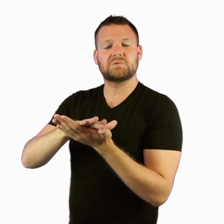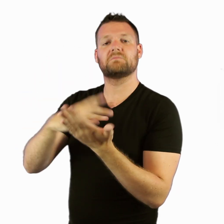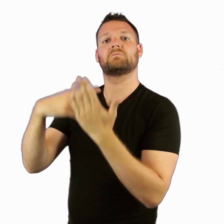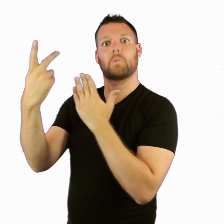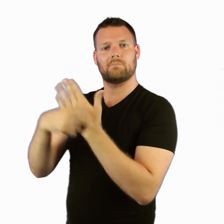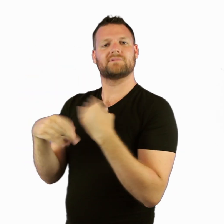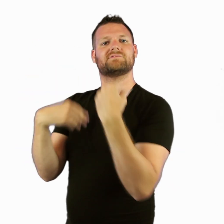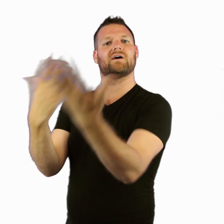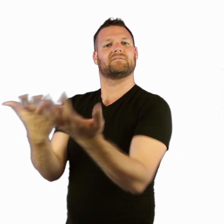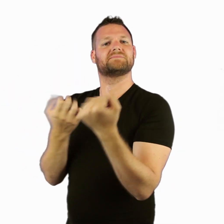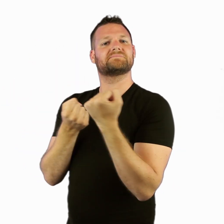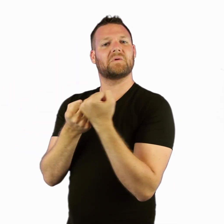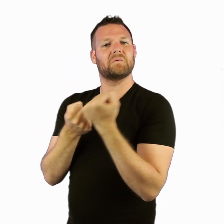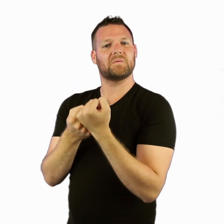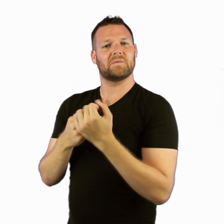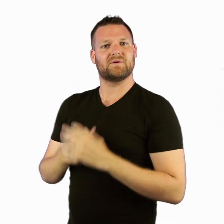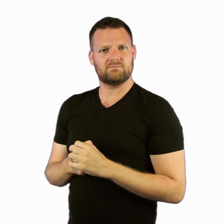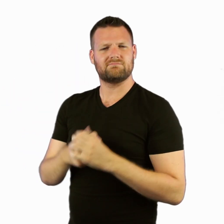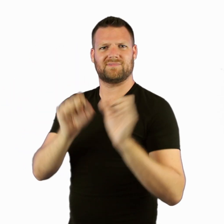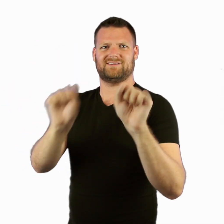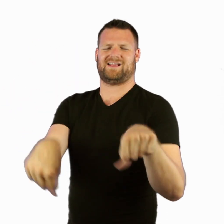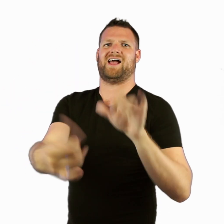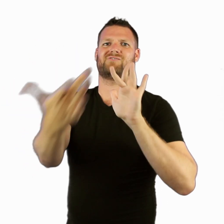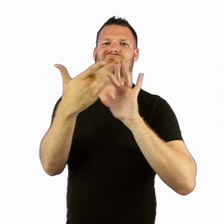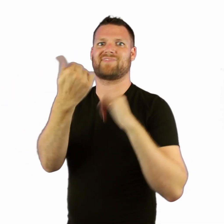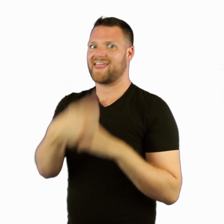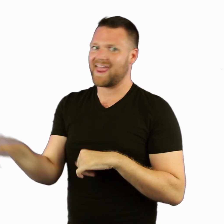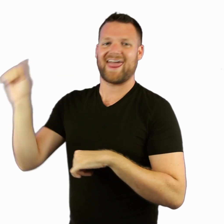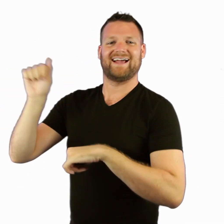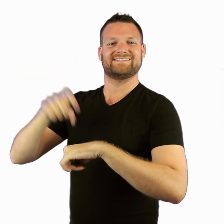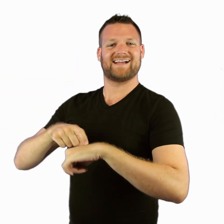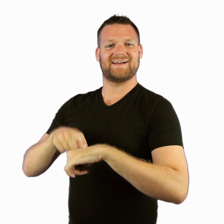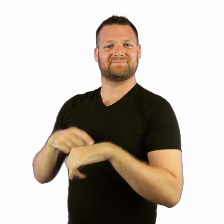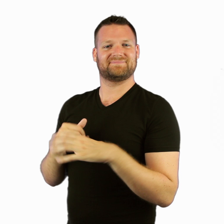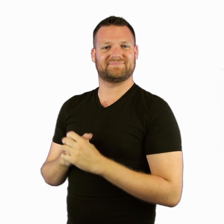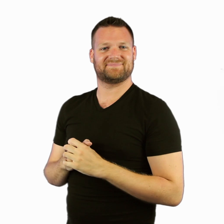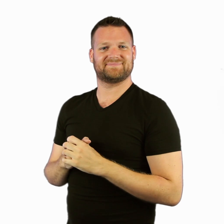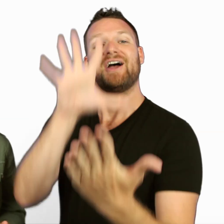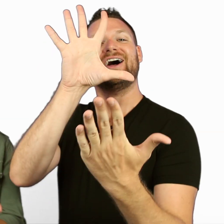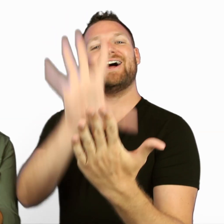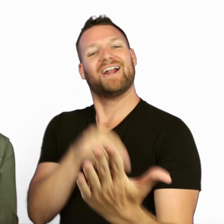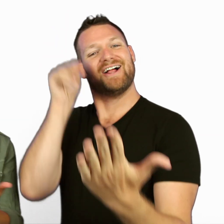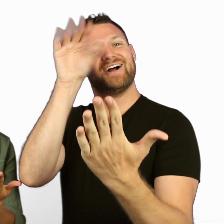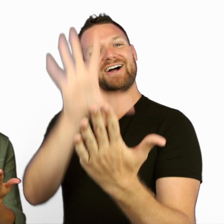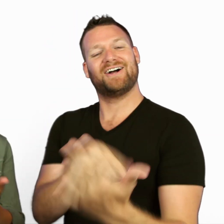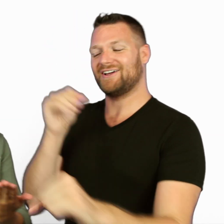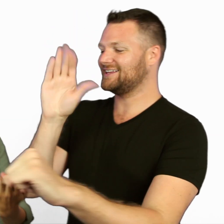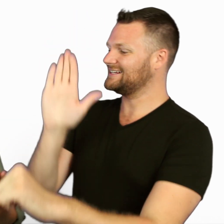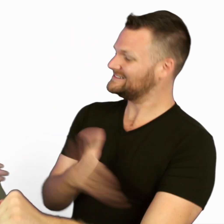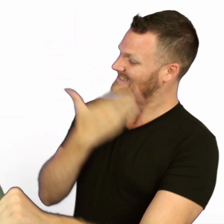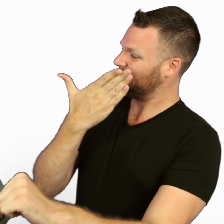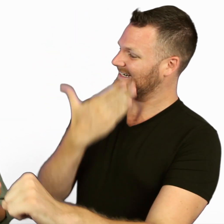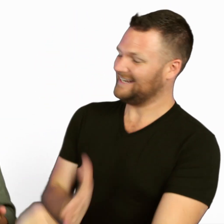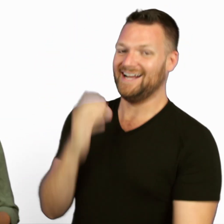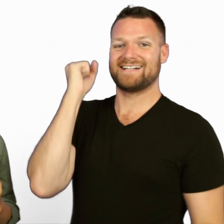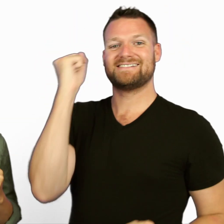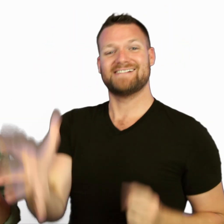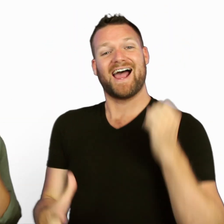and provide the additional support that you need. Feel free to contact us at any time. Both: Learn. Sing.